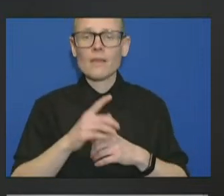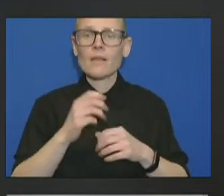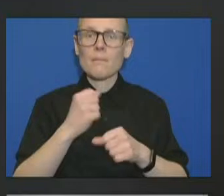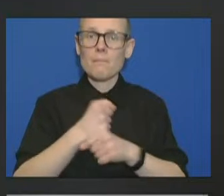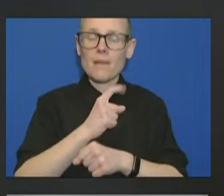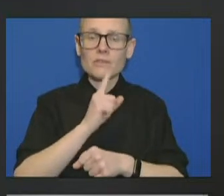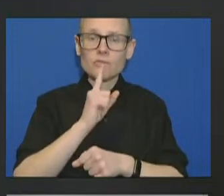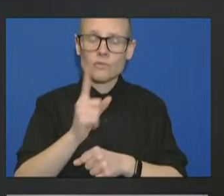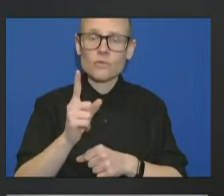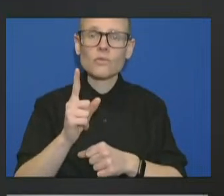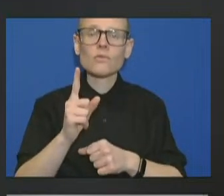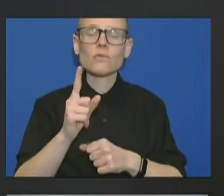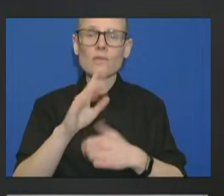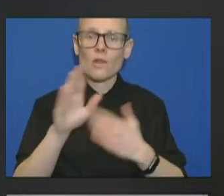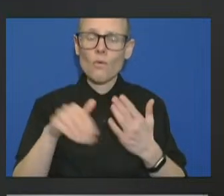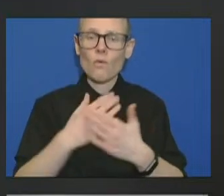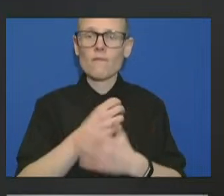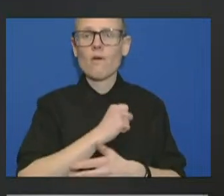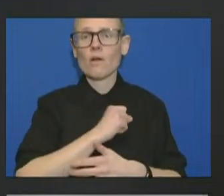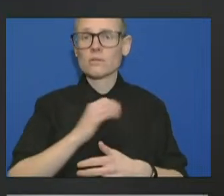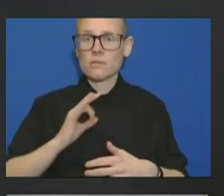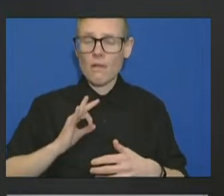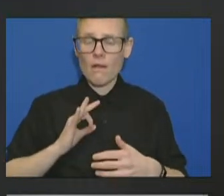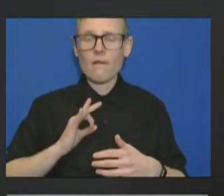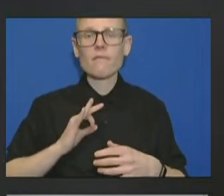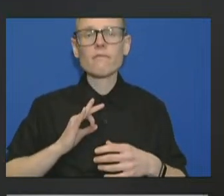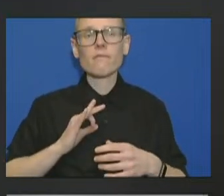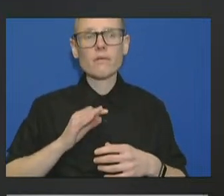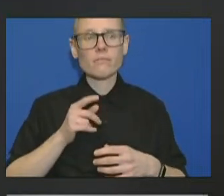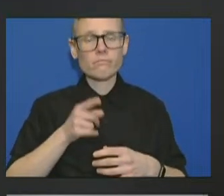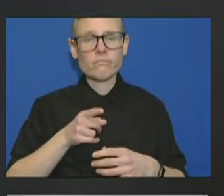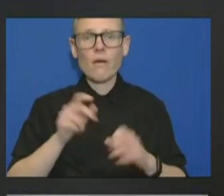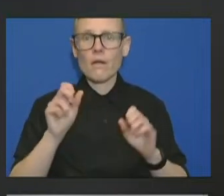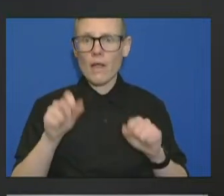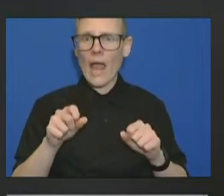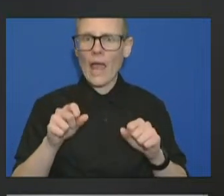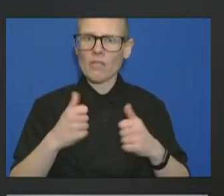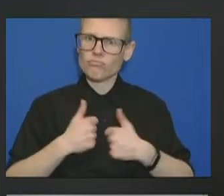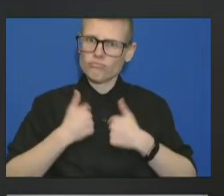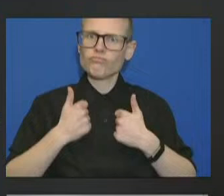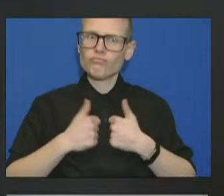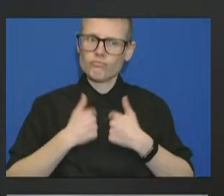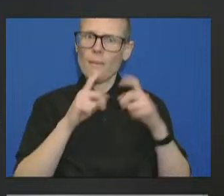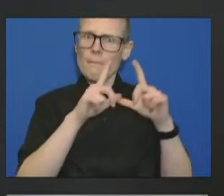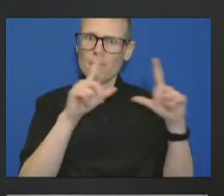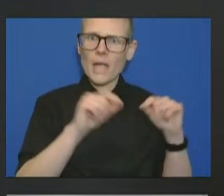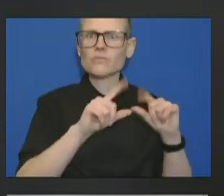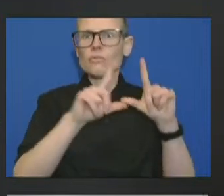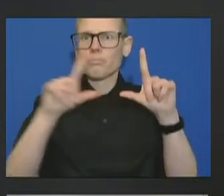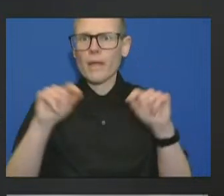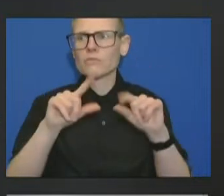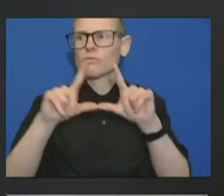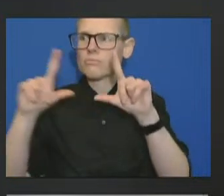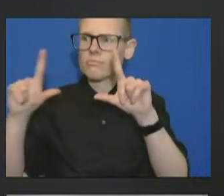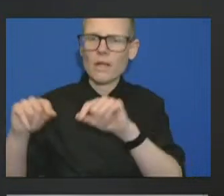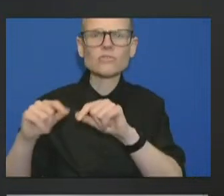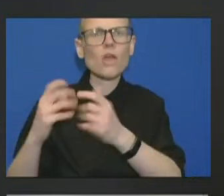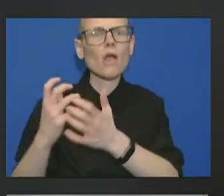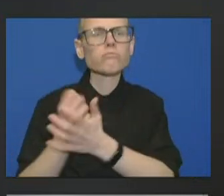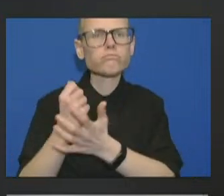and to give service to this community. Making sure that that